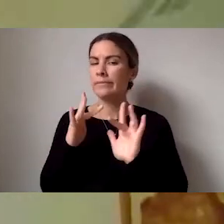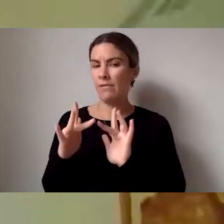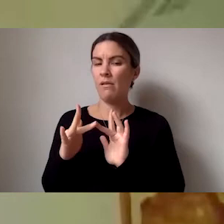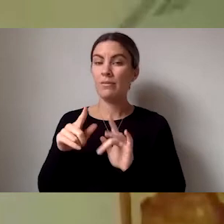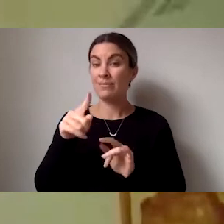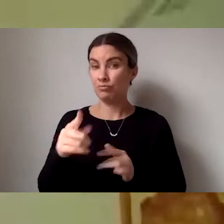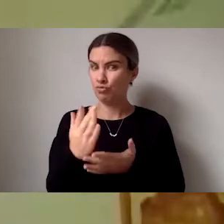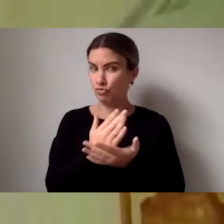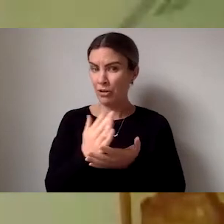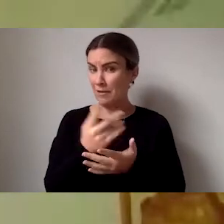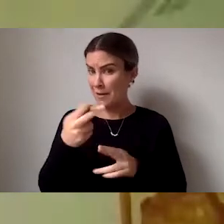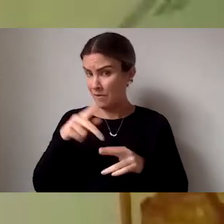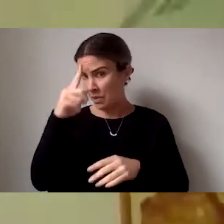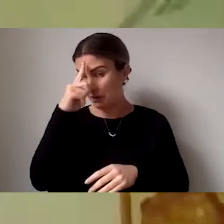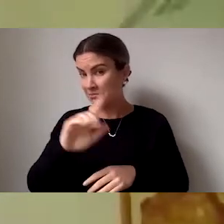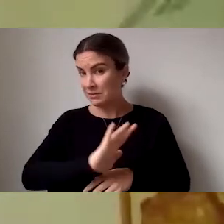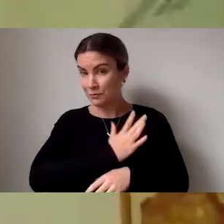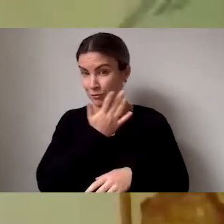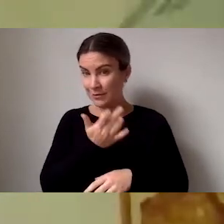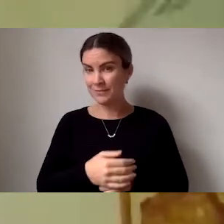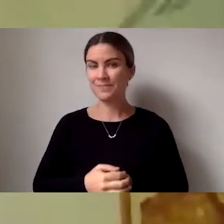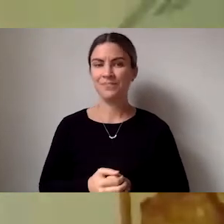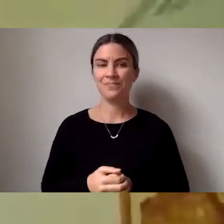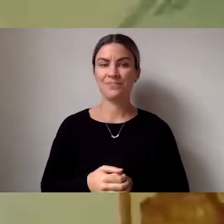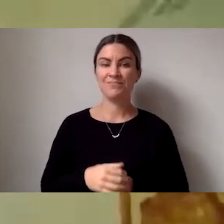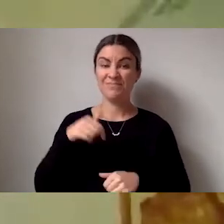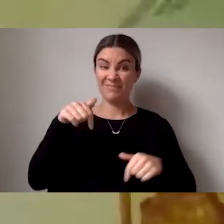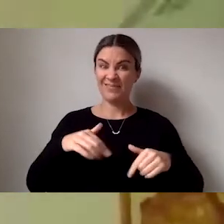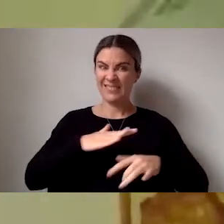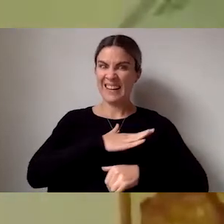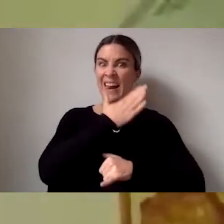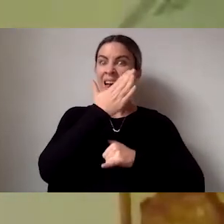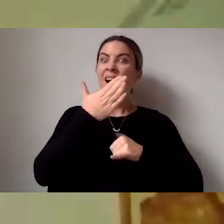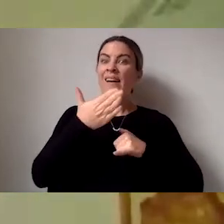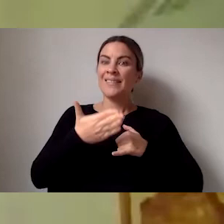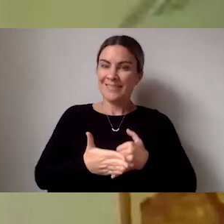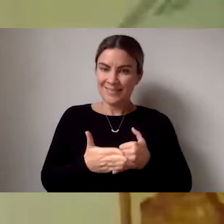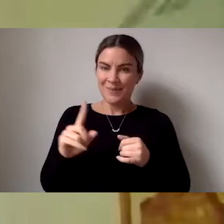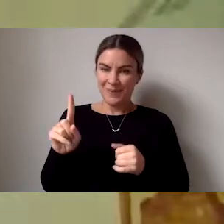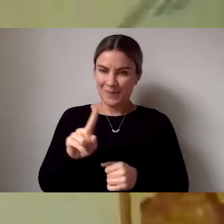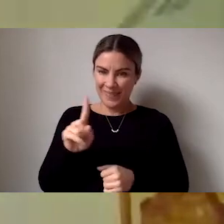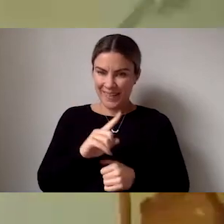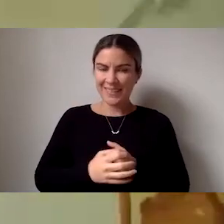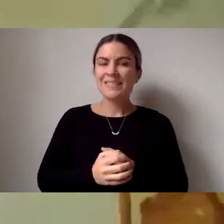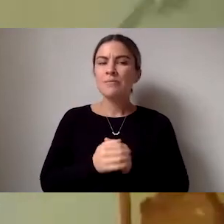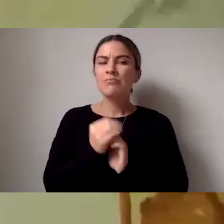As this is our last session of Creative Connections, I would like to encourage you to complete a short survey to provide